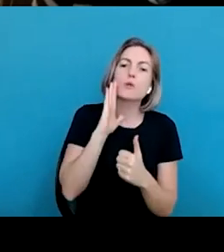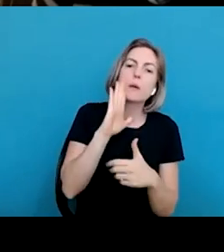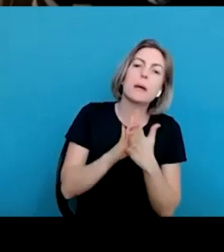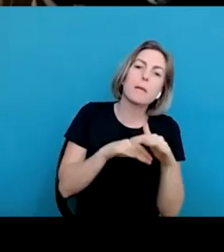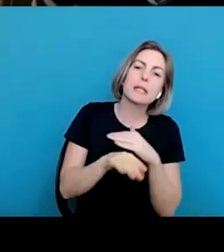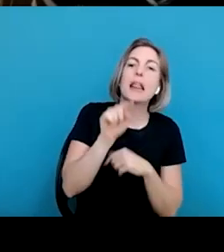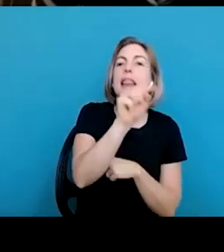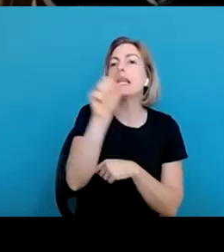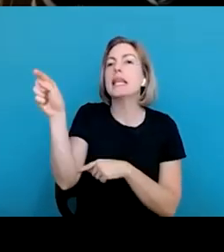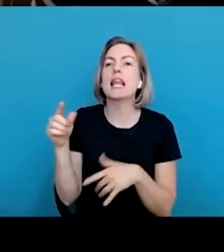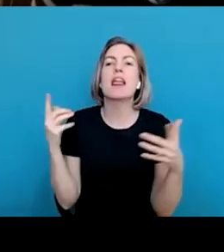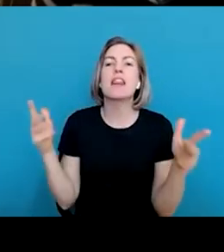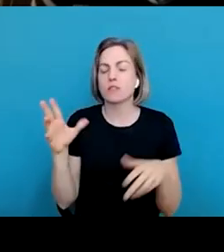make sure we do as much as possible.